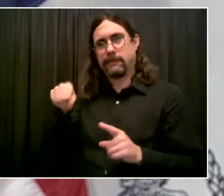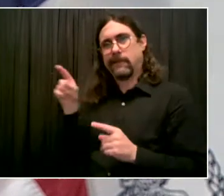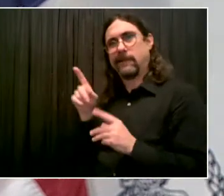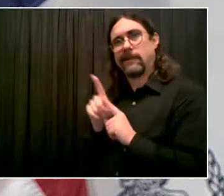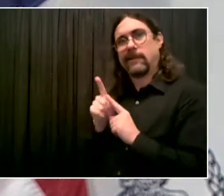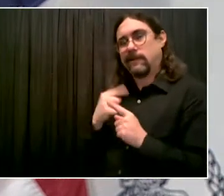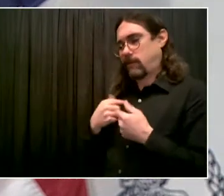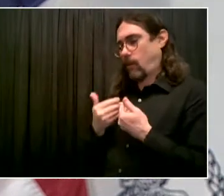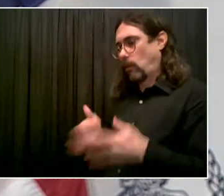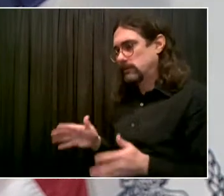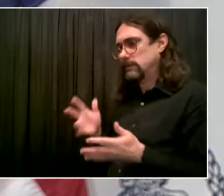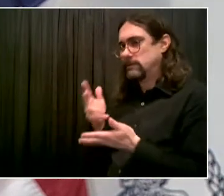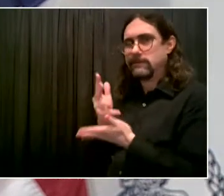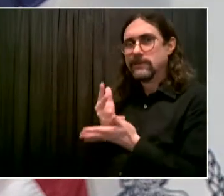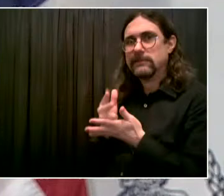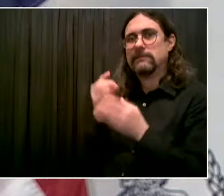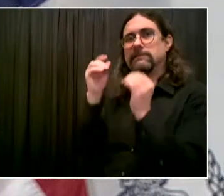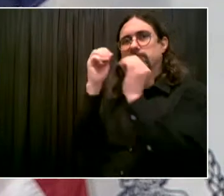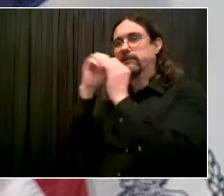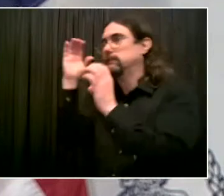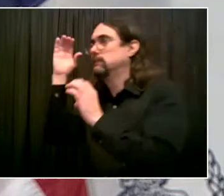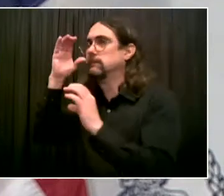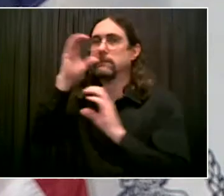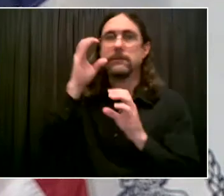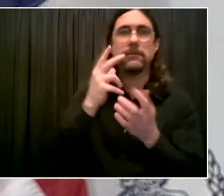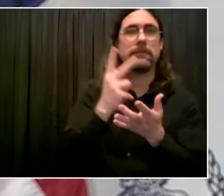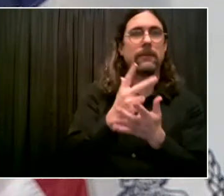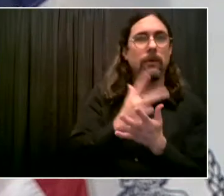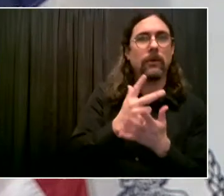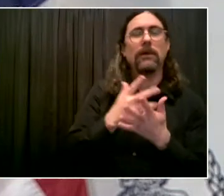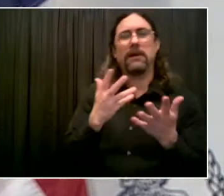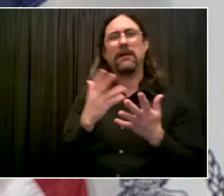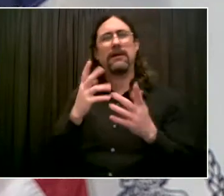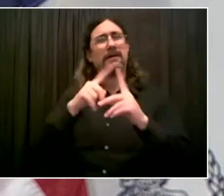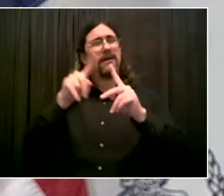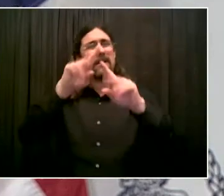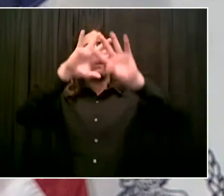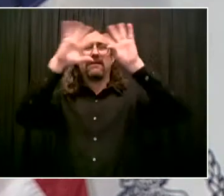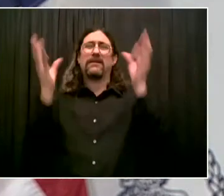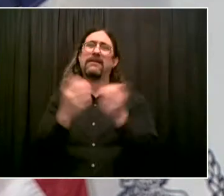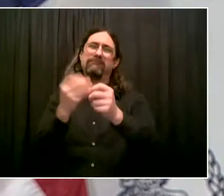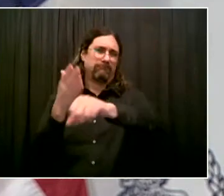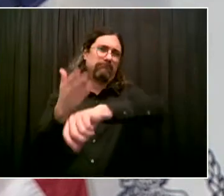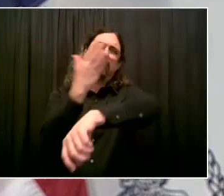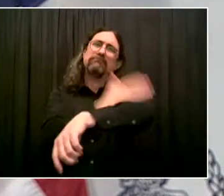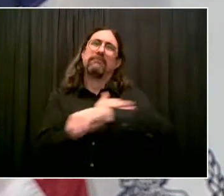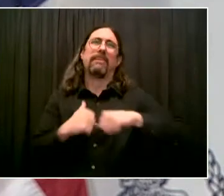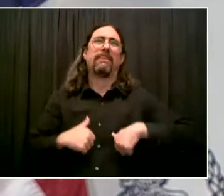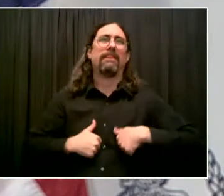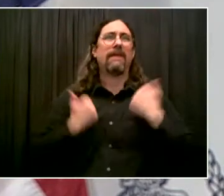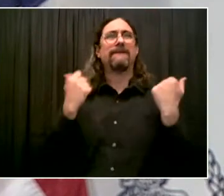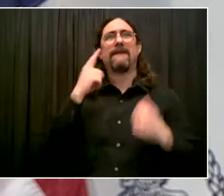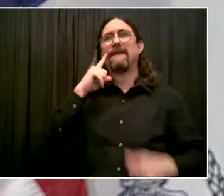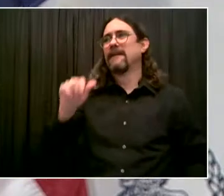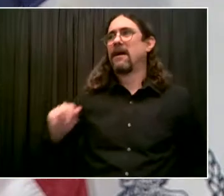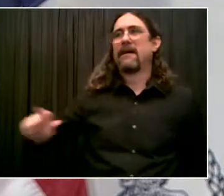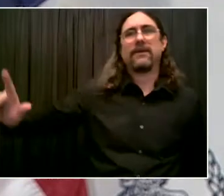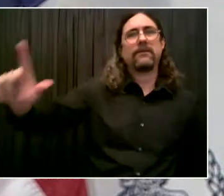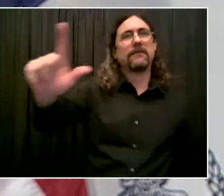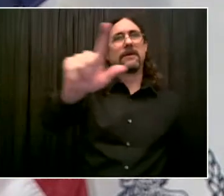COMMUNITIES THAT WORK FOR EVERRNYOE E D AN ENCOUURAGE E PEOPOPL TO BE OUTSIDE AND BENEFIT FOLKS WHO CAN'T